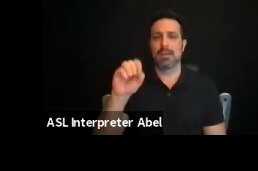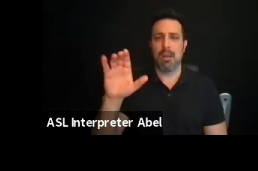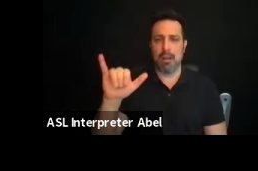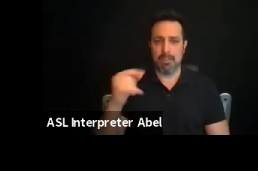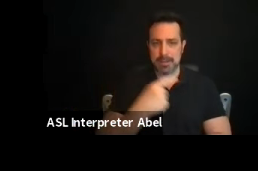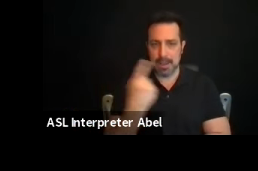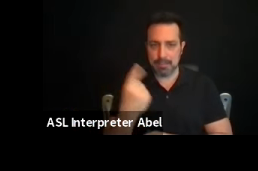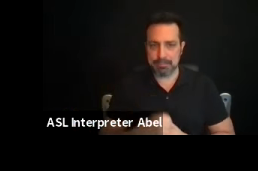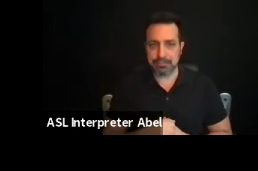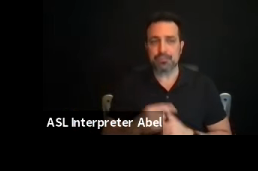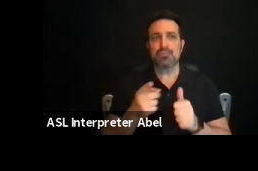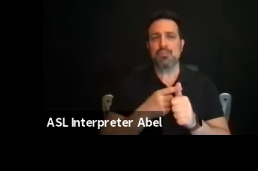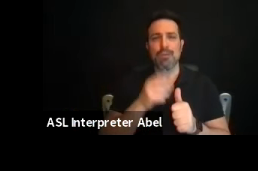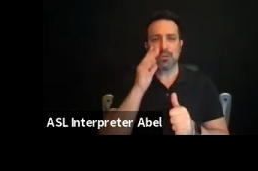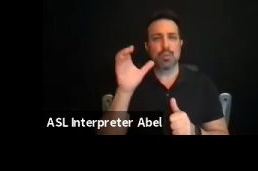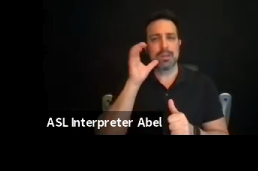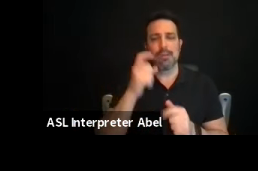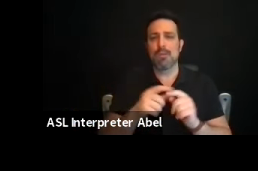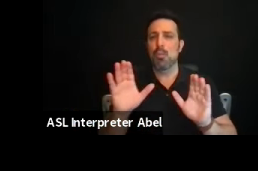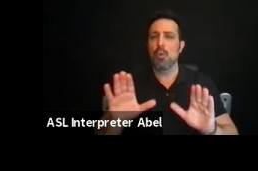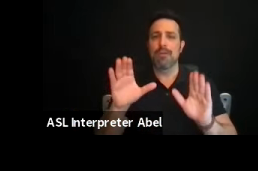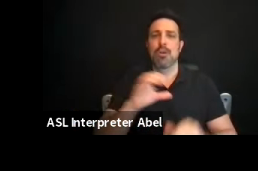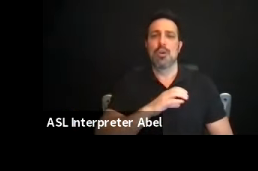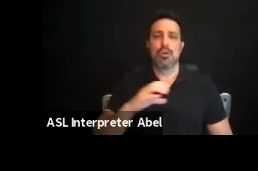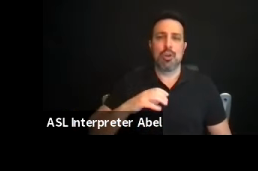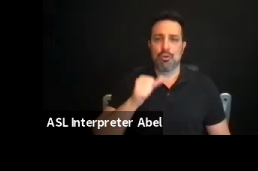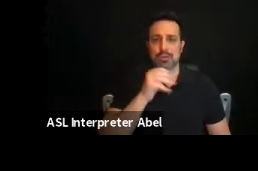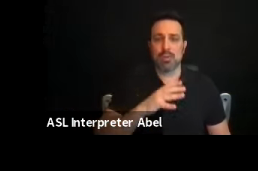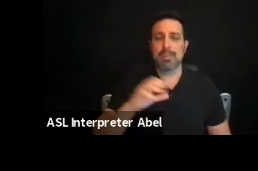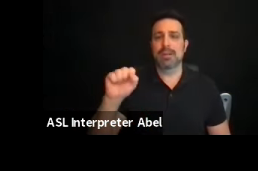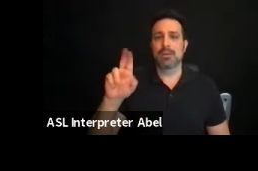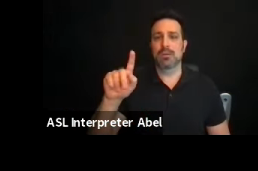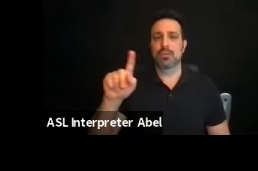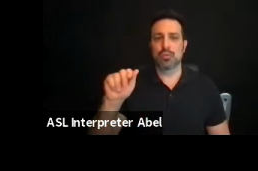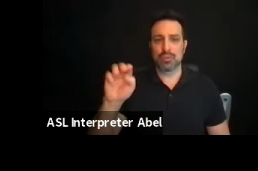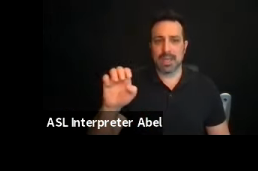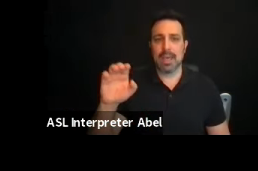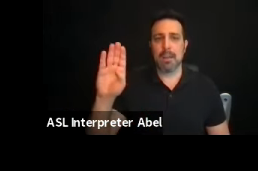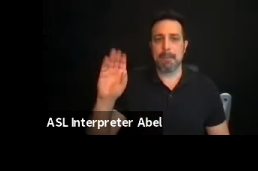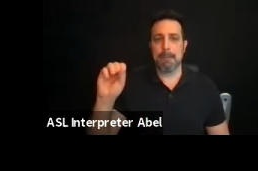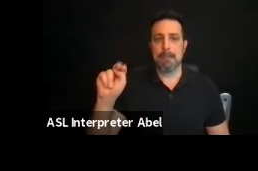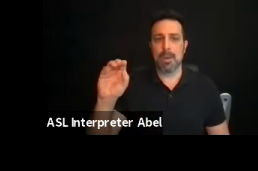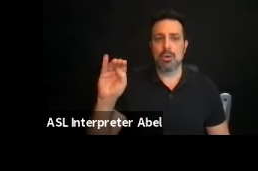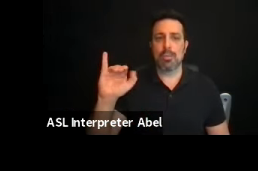development@aclu-or.org for support. Now I would like to share with you what you can expect during today's lobby day. First,